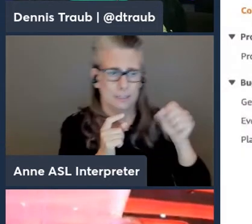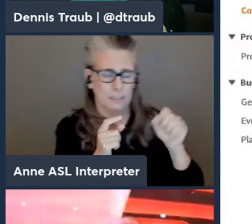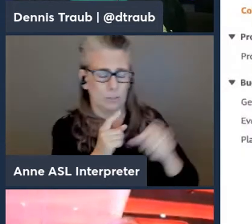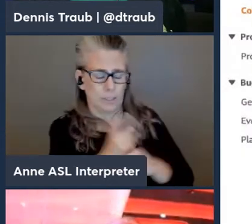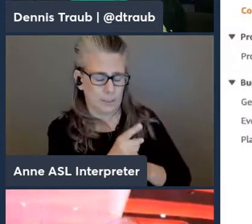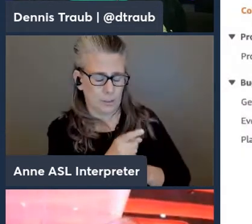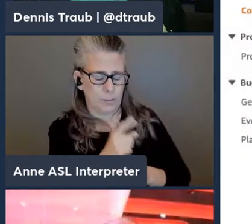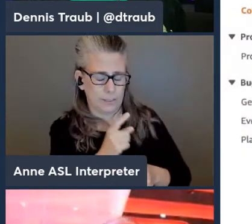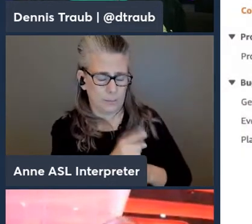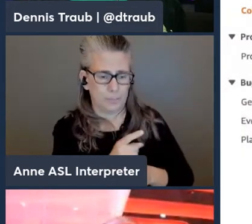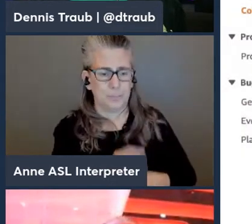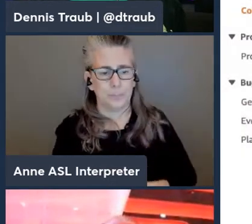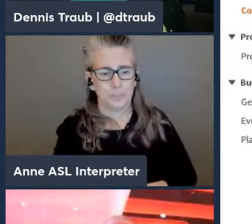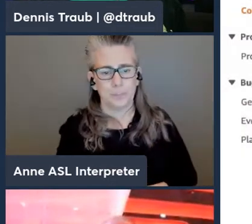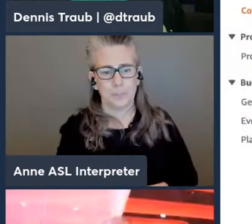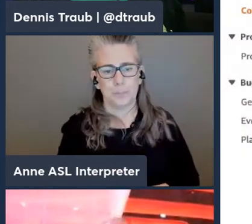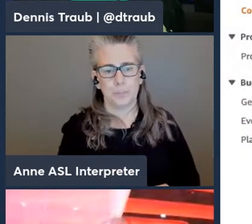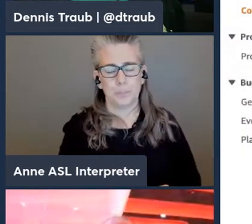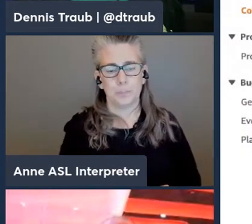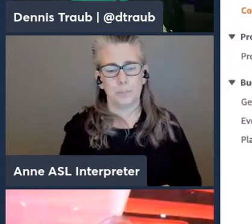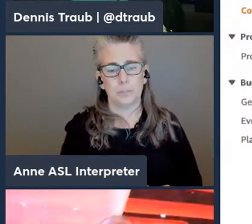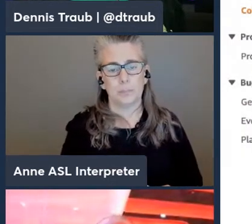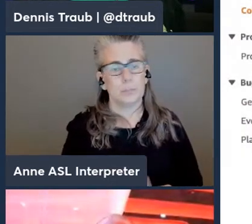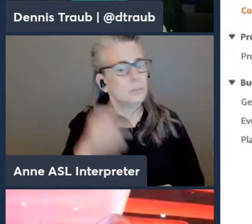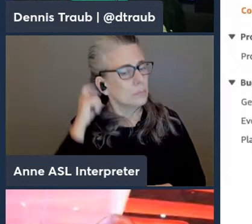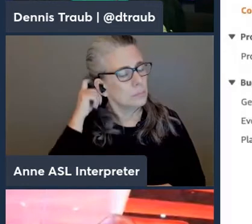And so, yeah, we can see that we did find